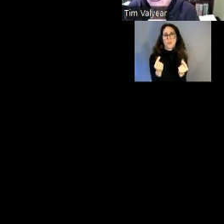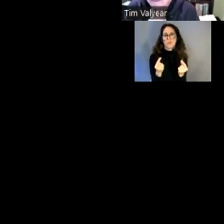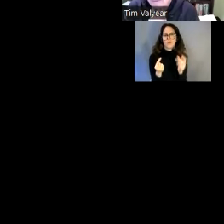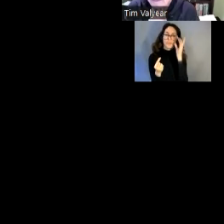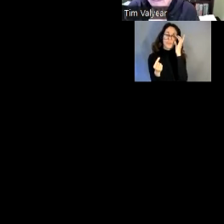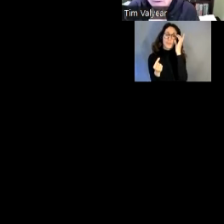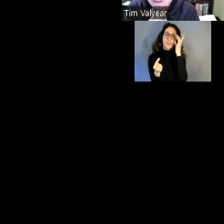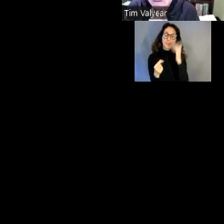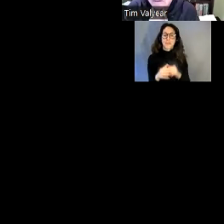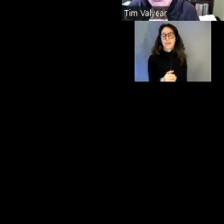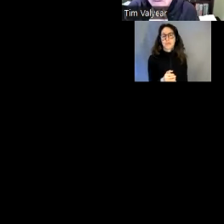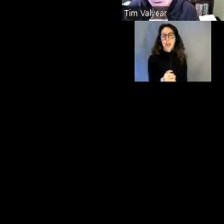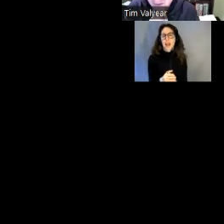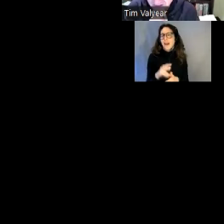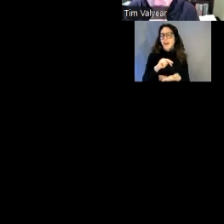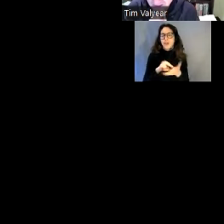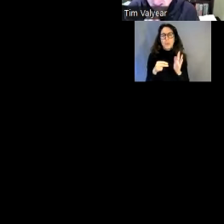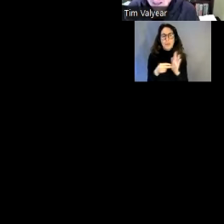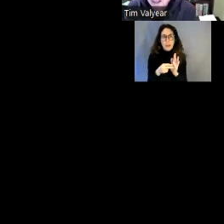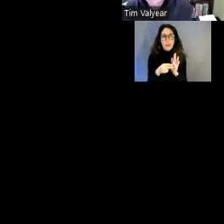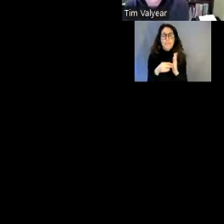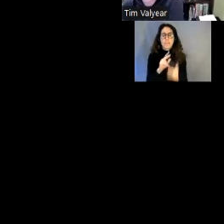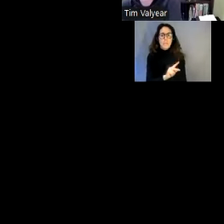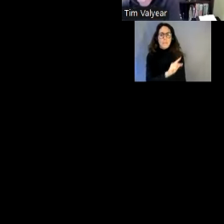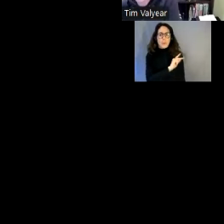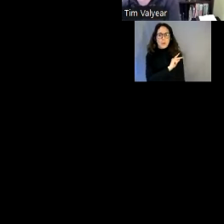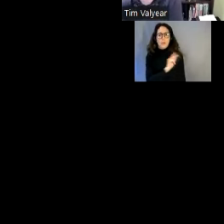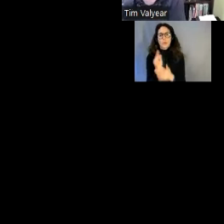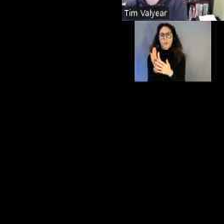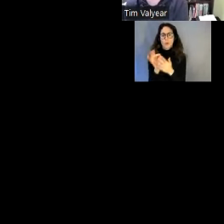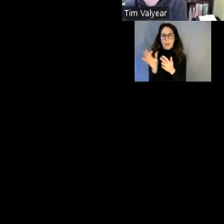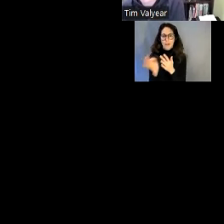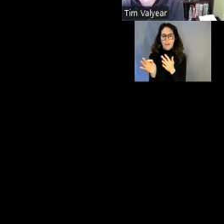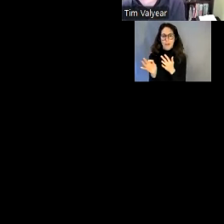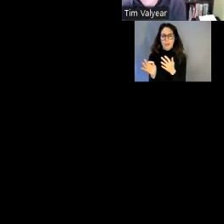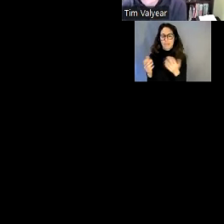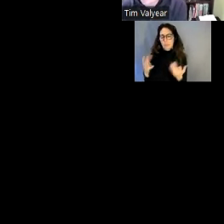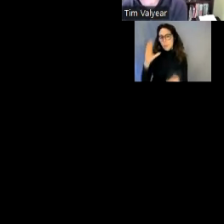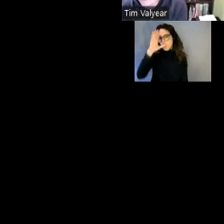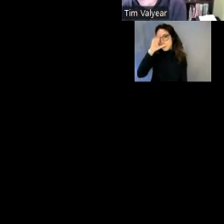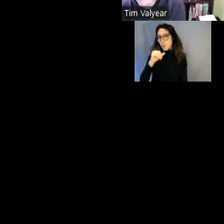recommendations. And you can choose what you want to do